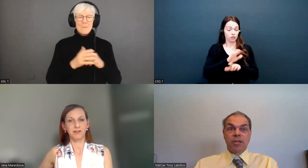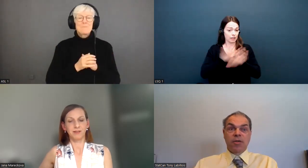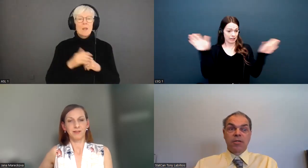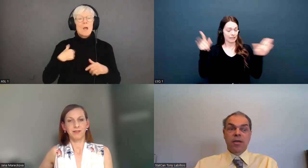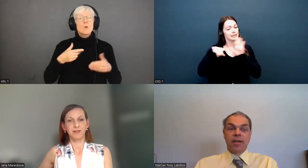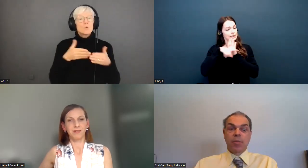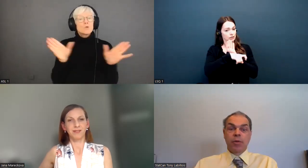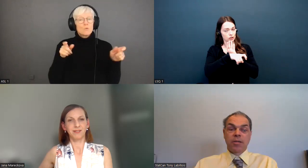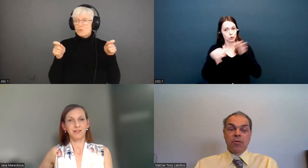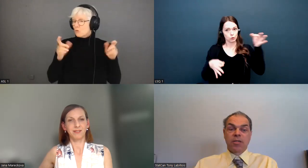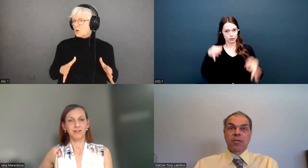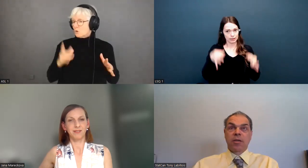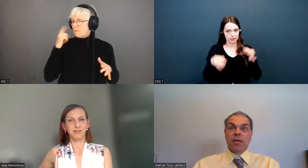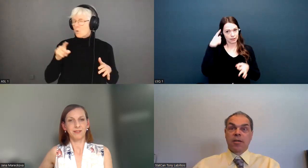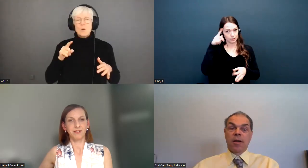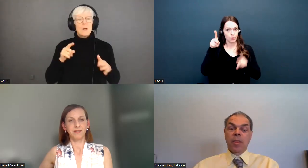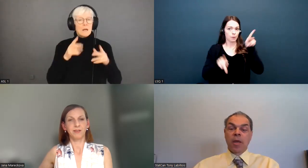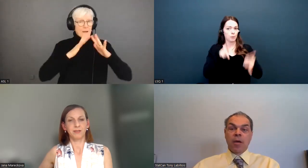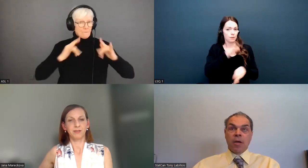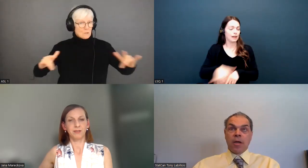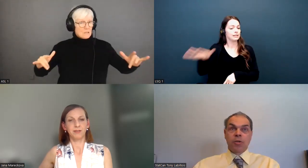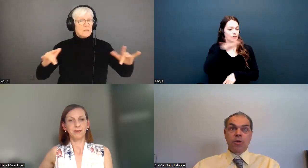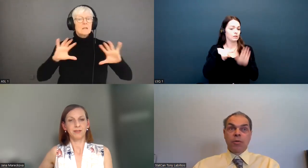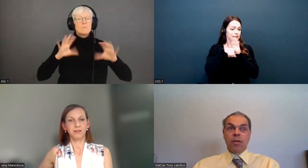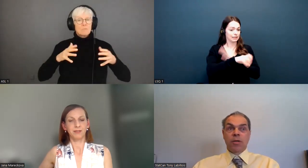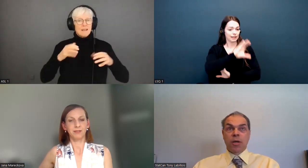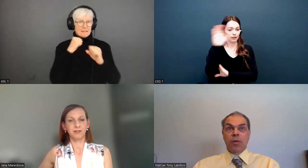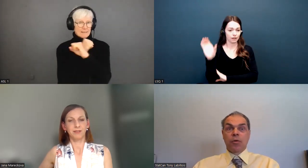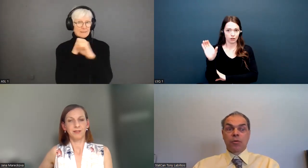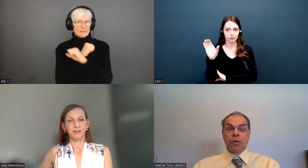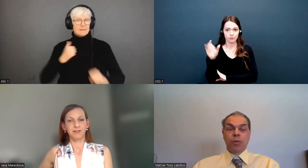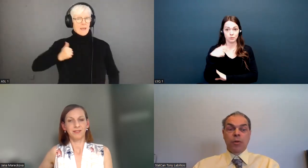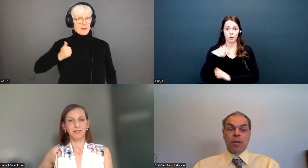of the Justice, Diversity and Population Statistics Branch at Statistics Canadas and I'm also